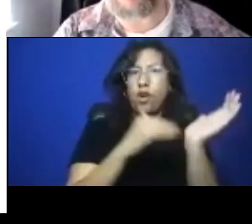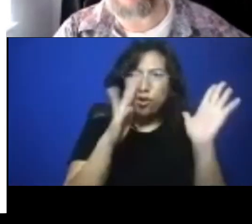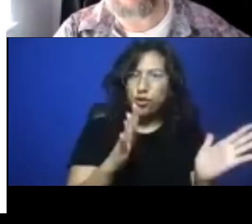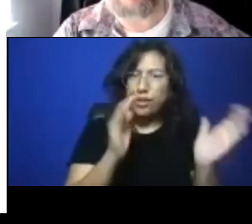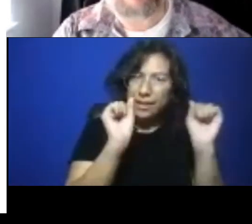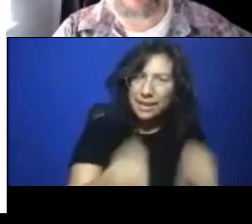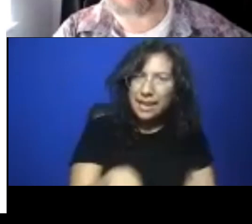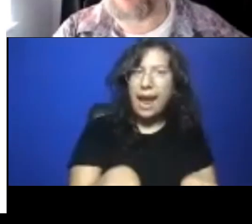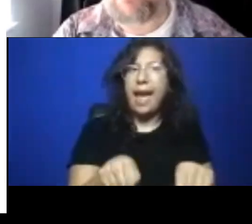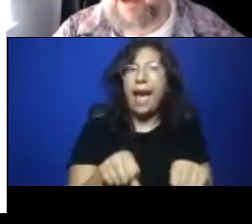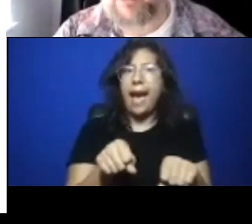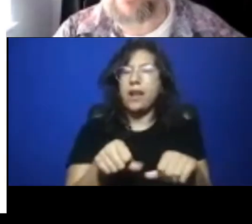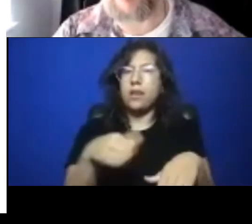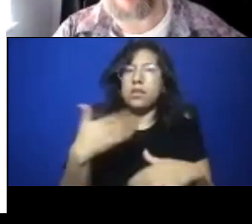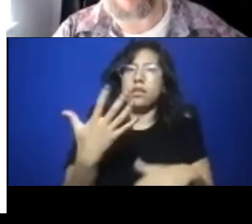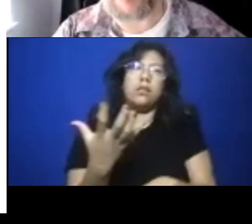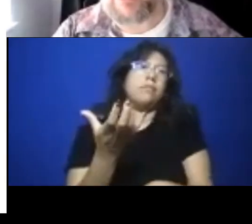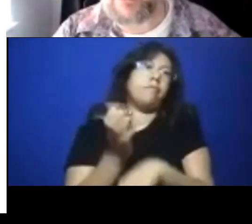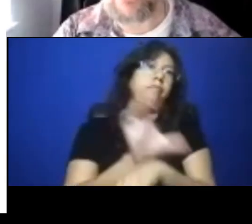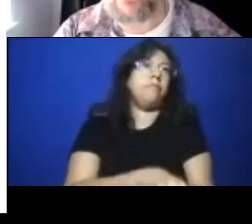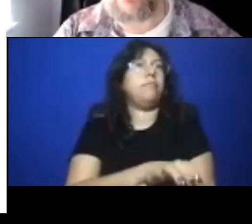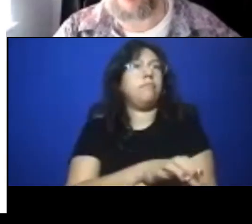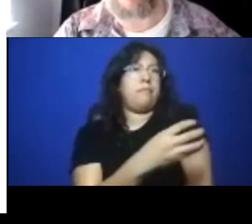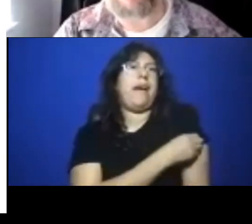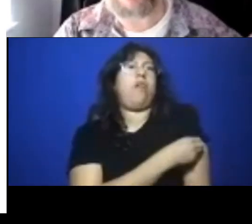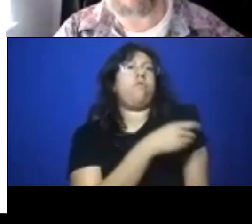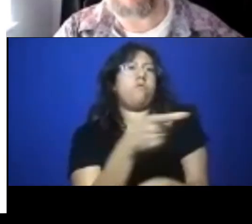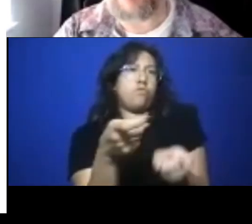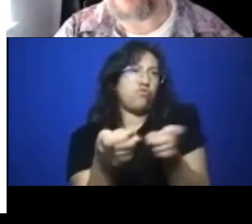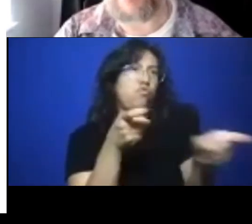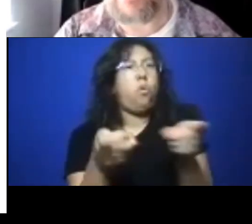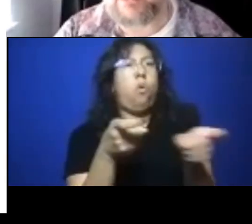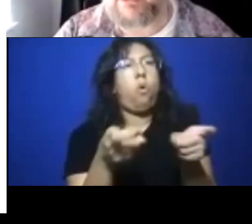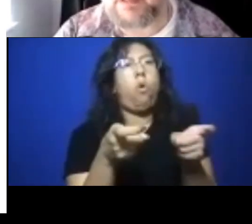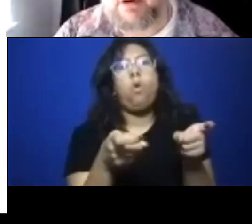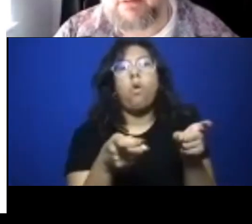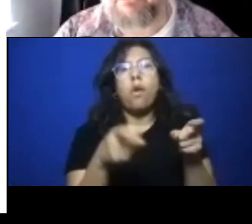to exert power, exert control, intend to cause harm.